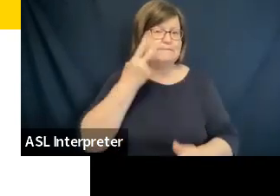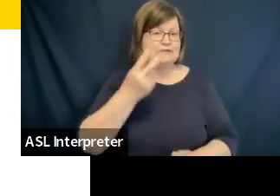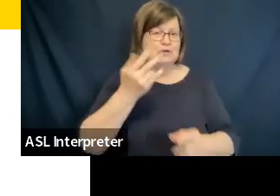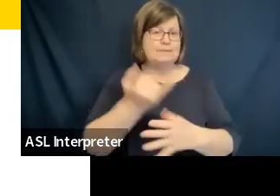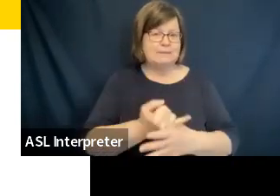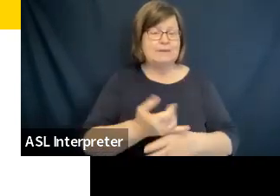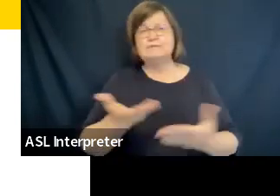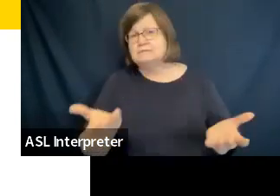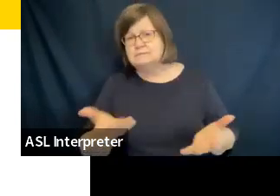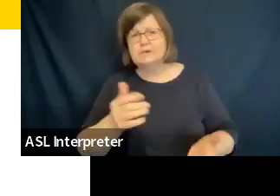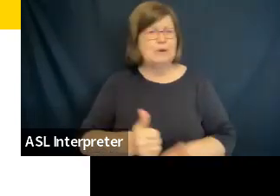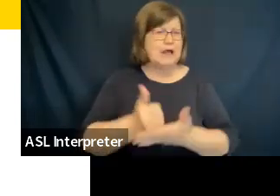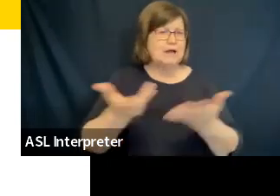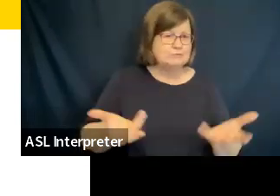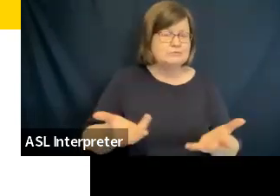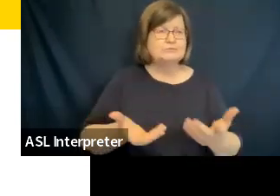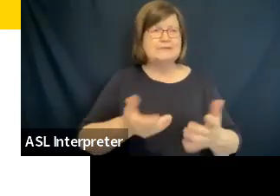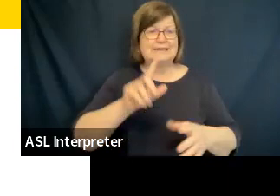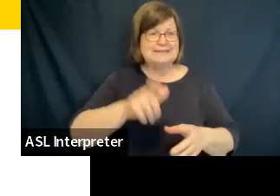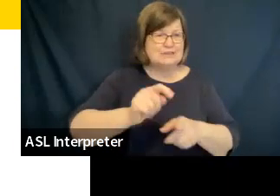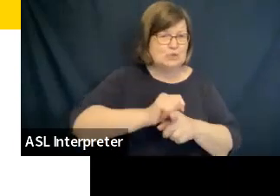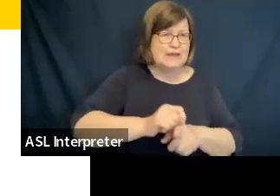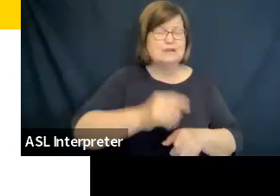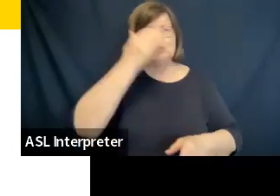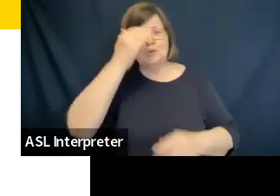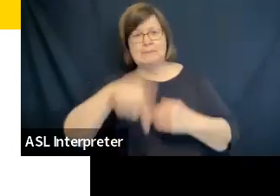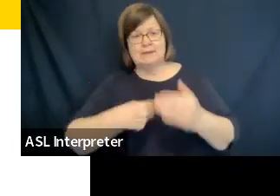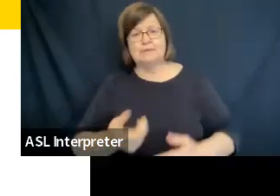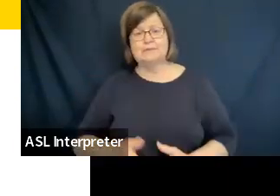What would be helpful for them to be trained on and for them to be knowledgeable about?